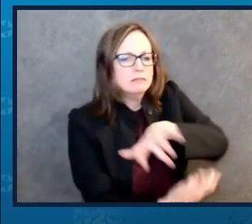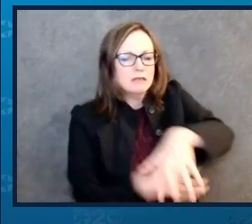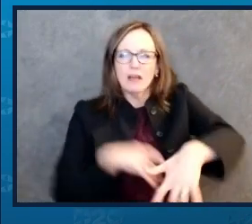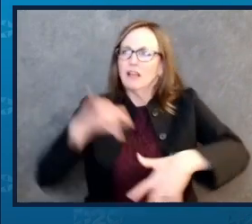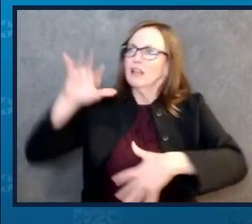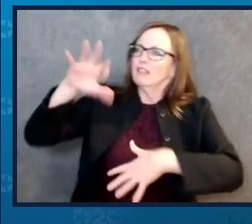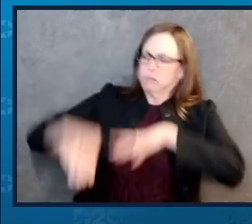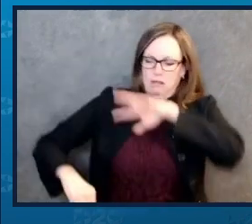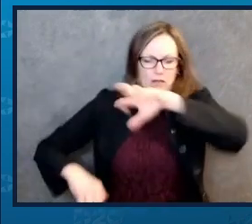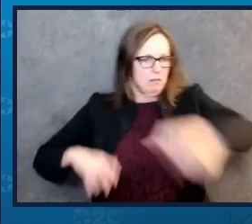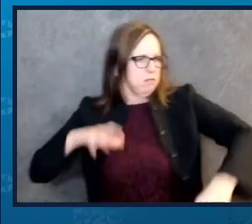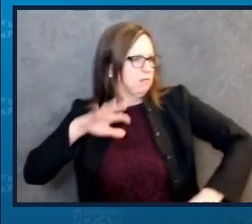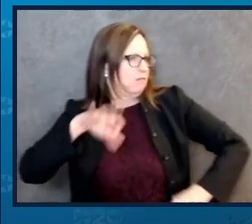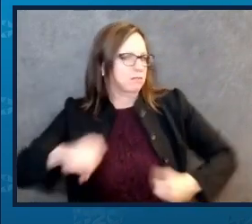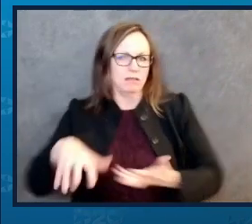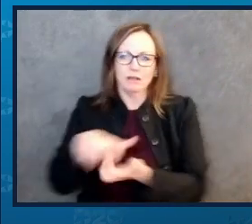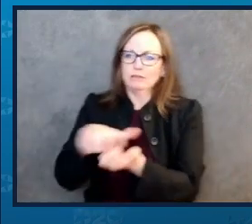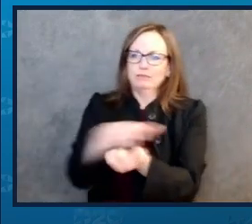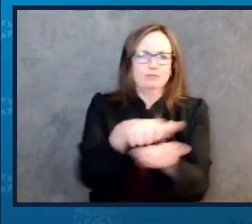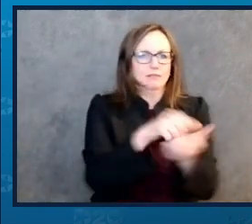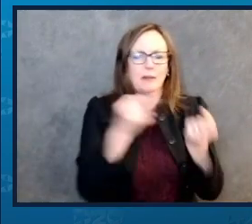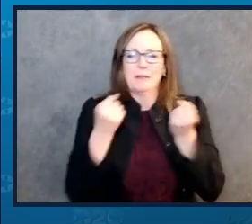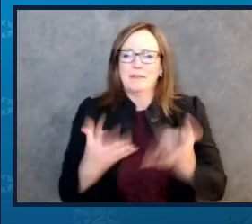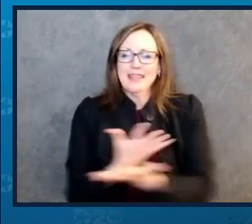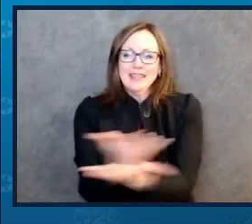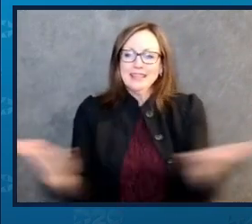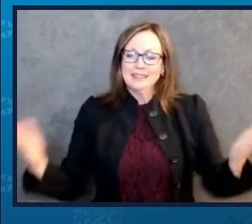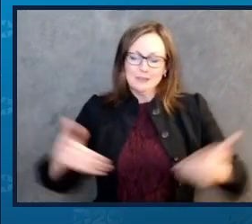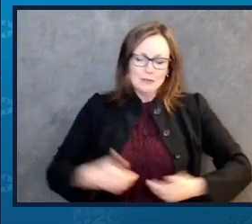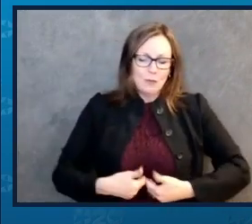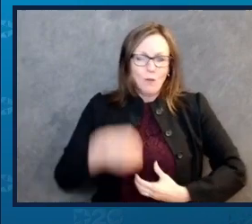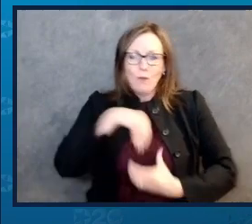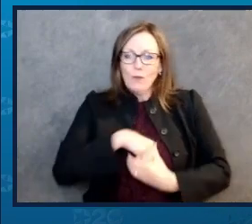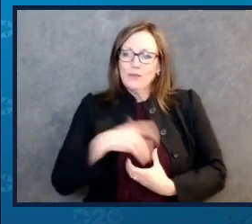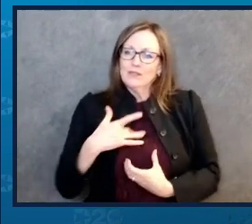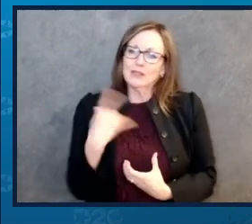IT IS ALLOTMENT HERE IS THE